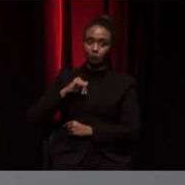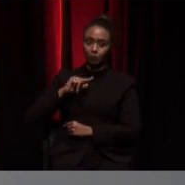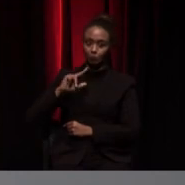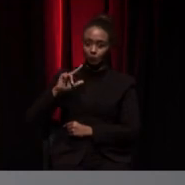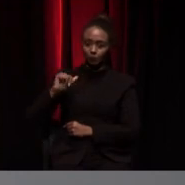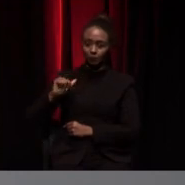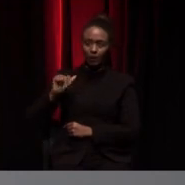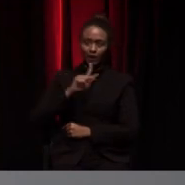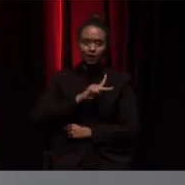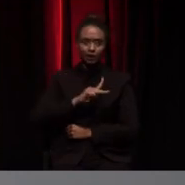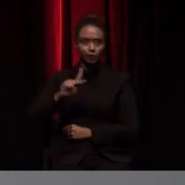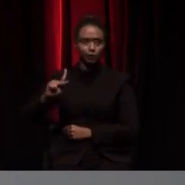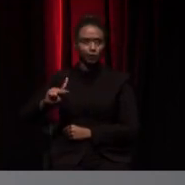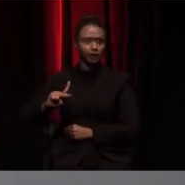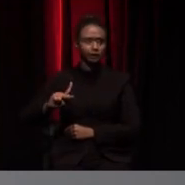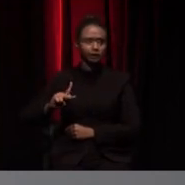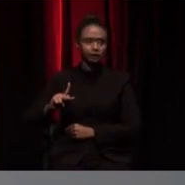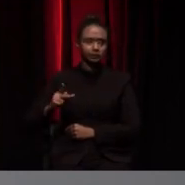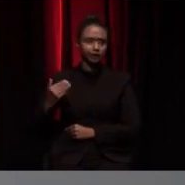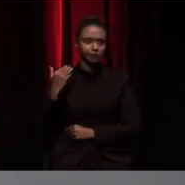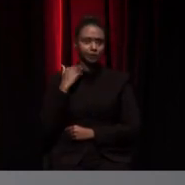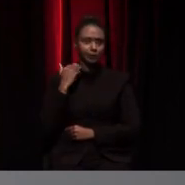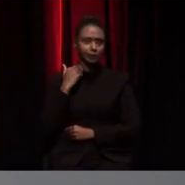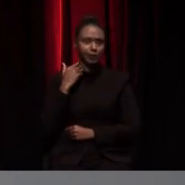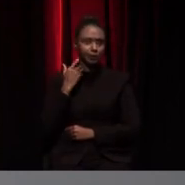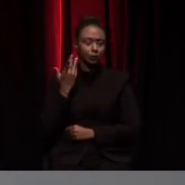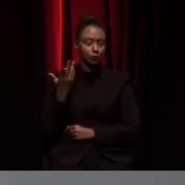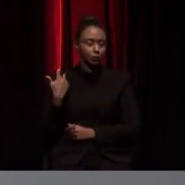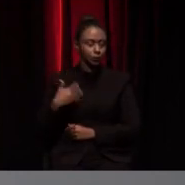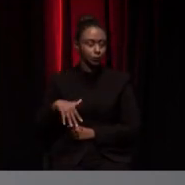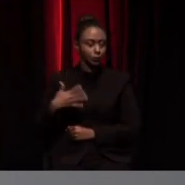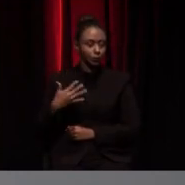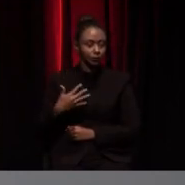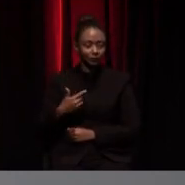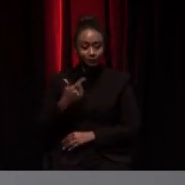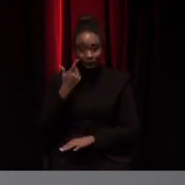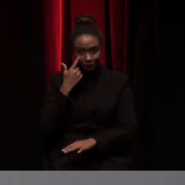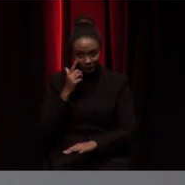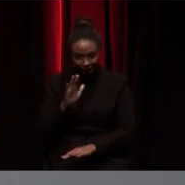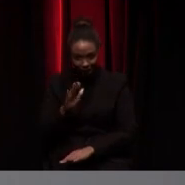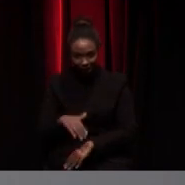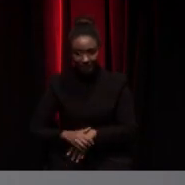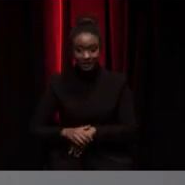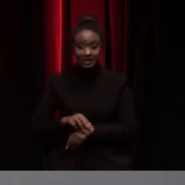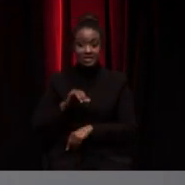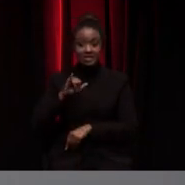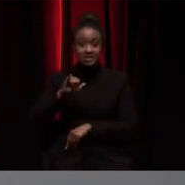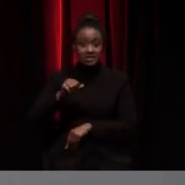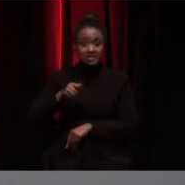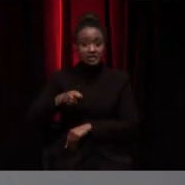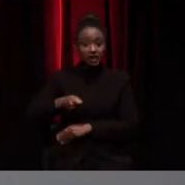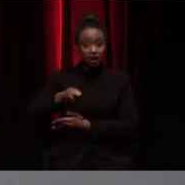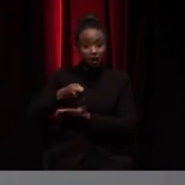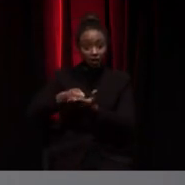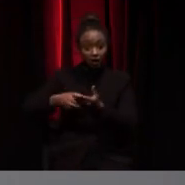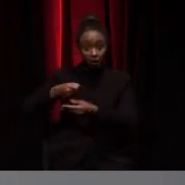by the president of a financial entity. See? In case of sponsored content,